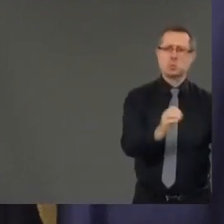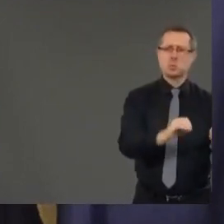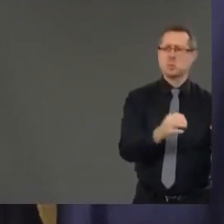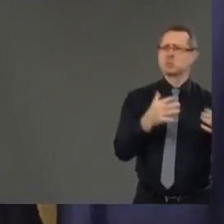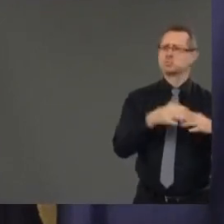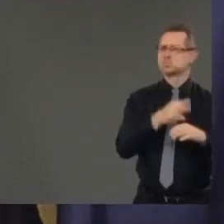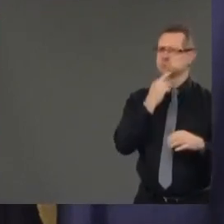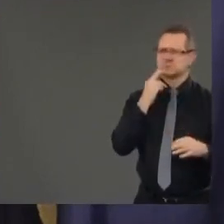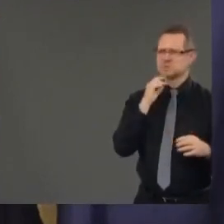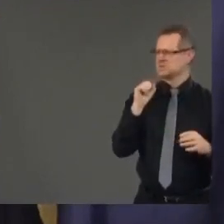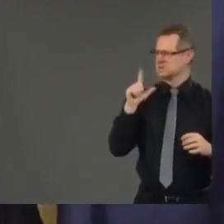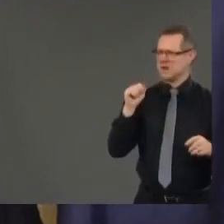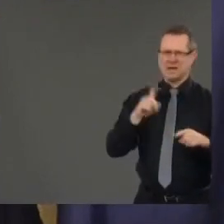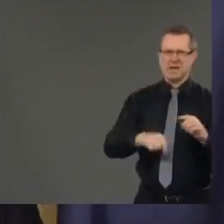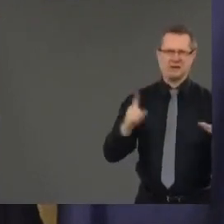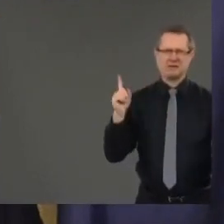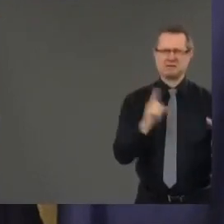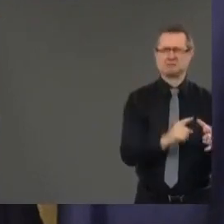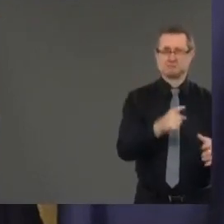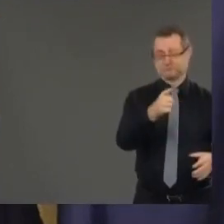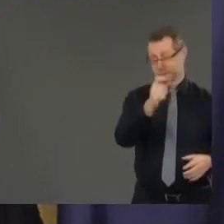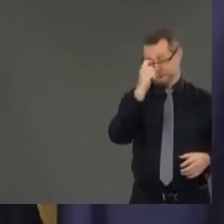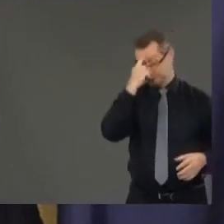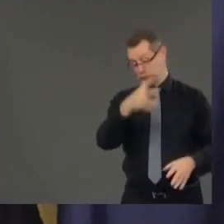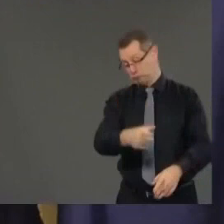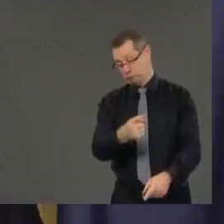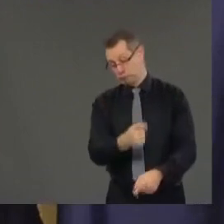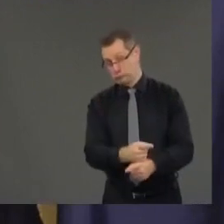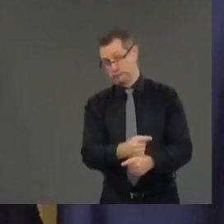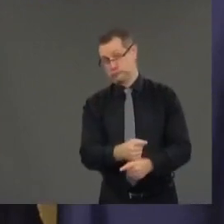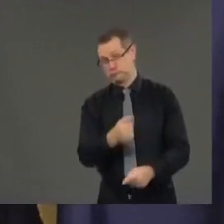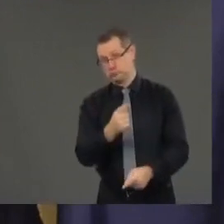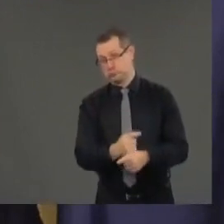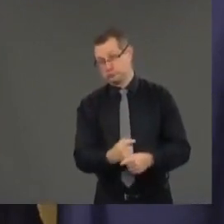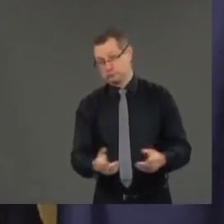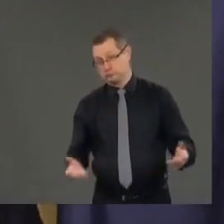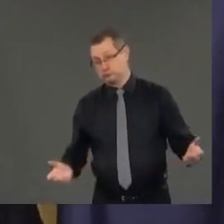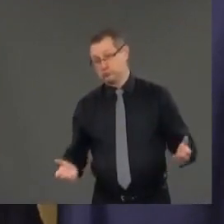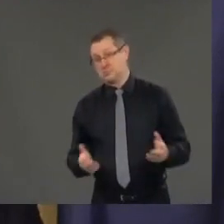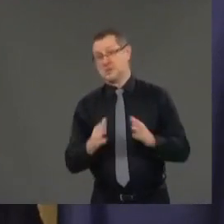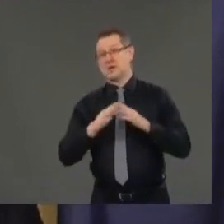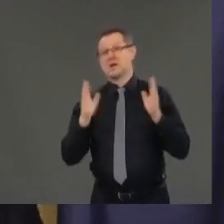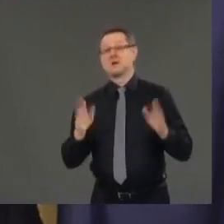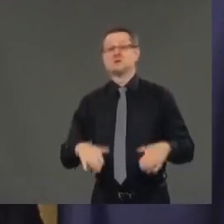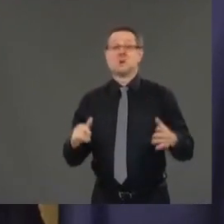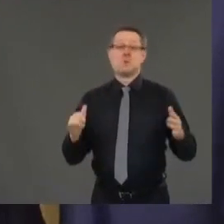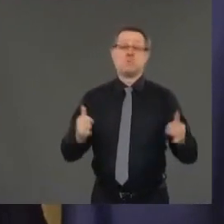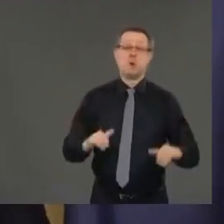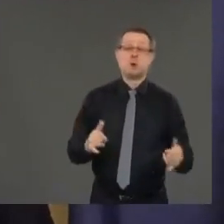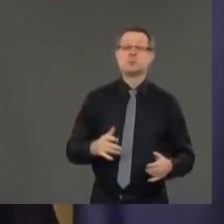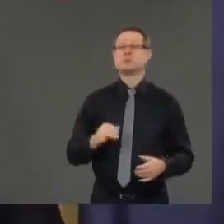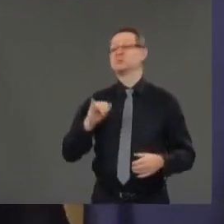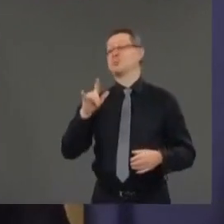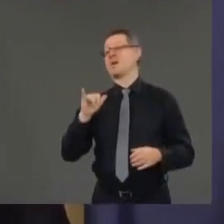CAN'T BE INVOLVED AND THE ONES THAT ARE NOT HAVE ALSO BEEN A PROBLEM. YEAH, THE MAIN PROBLEM --